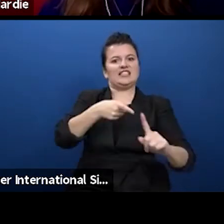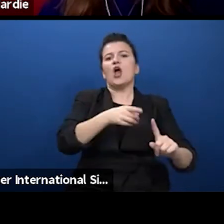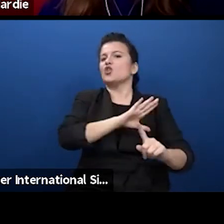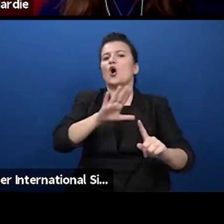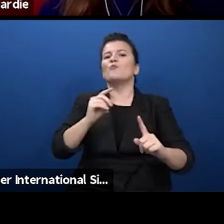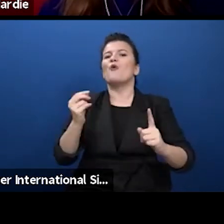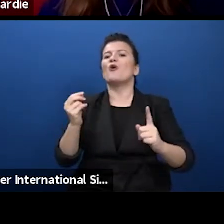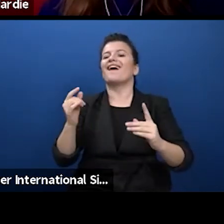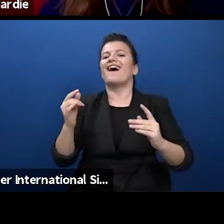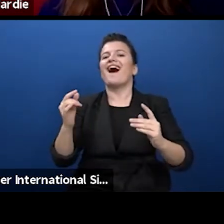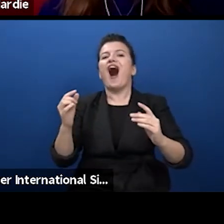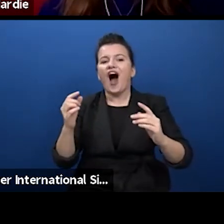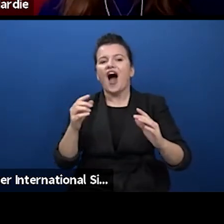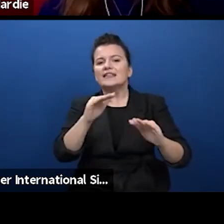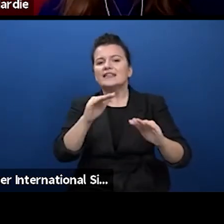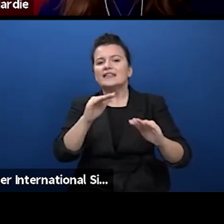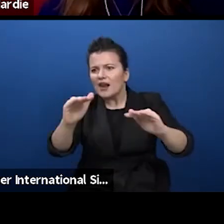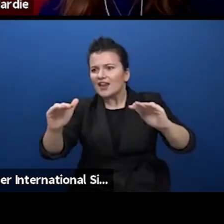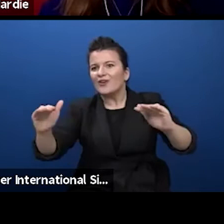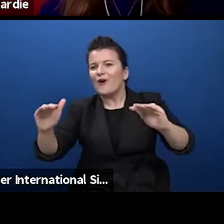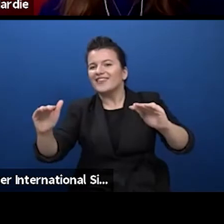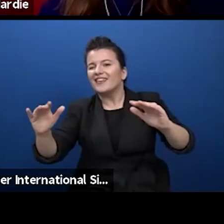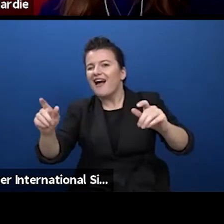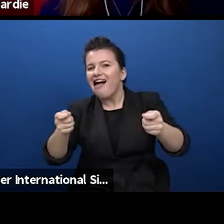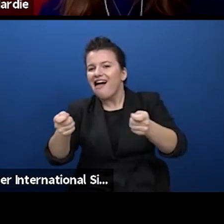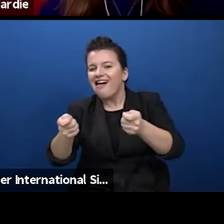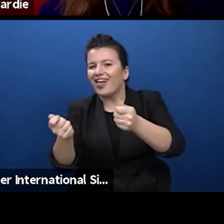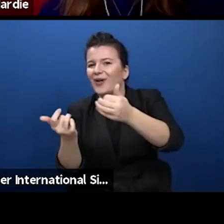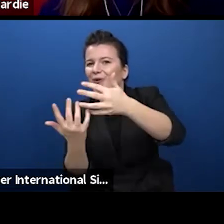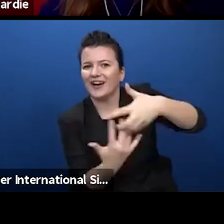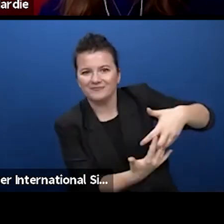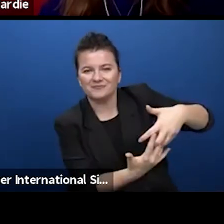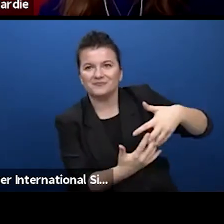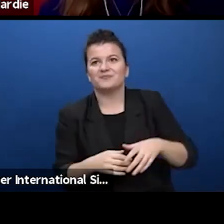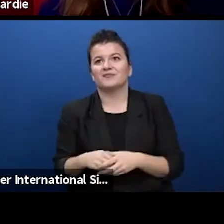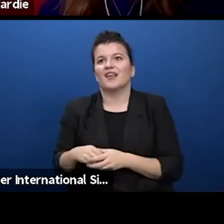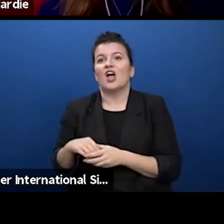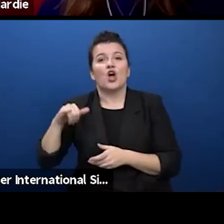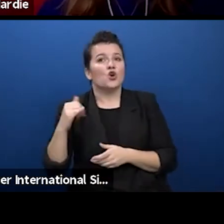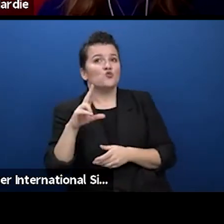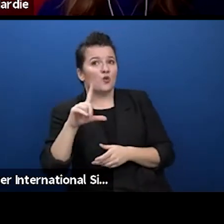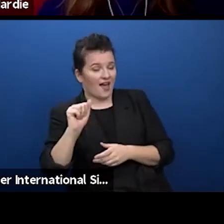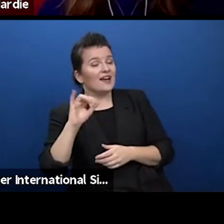are there questions in the chat? Yes, there's actually one open question to all of our panelists